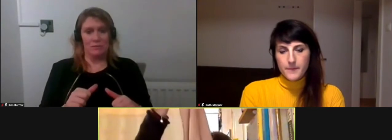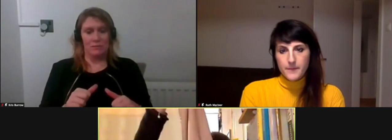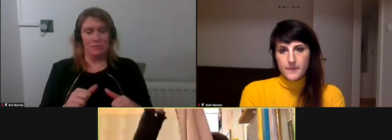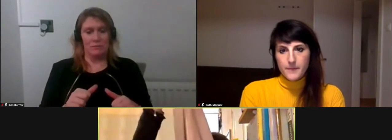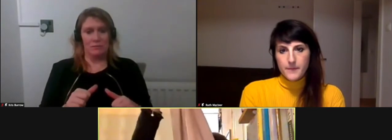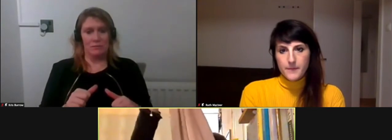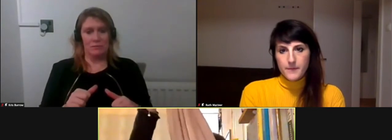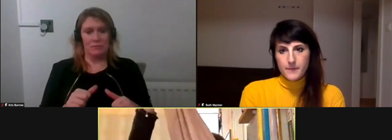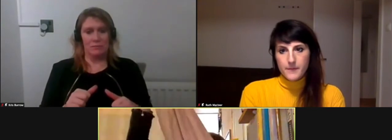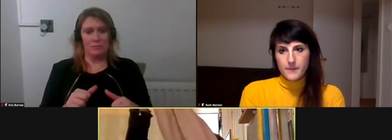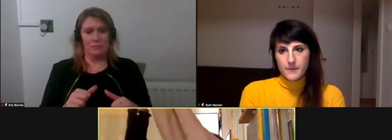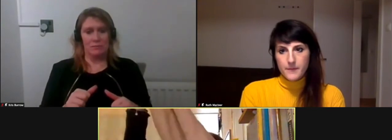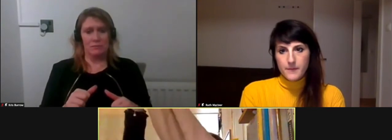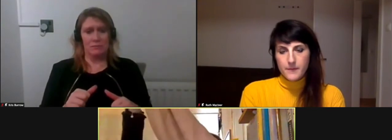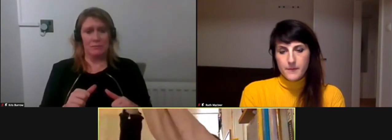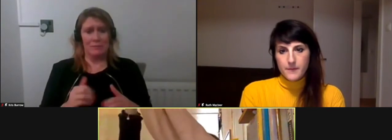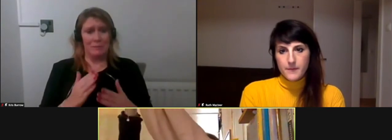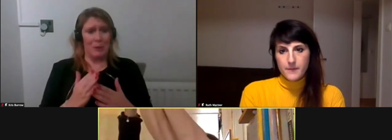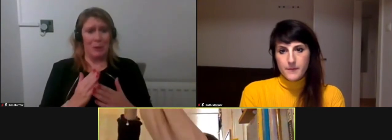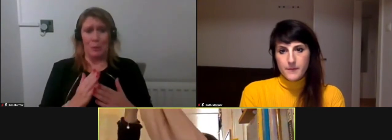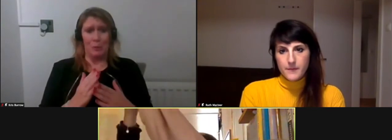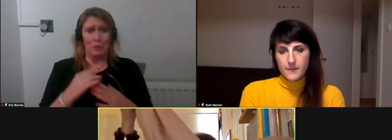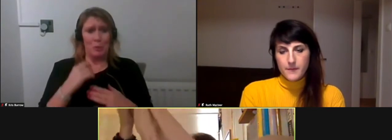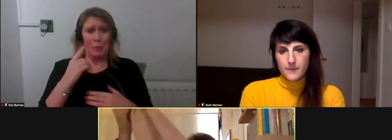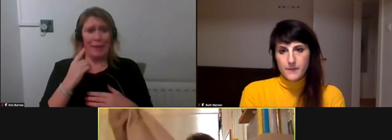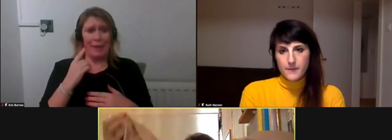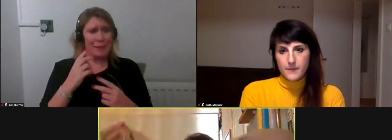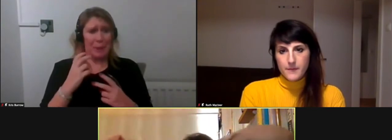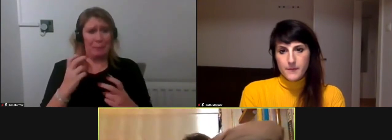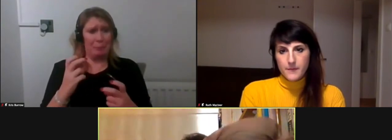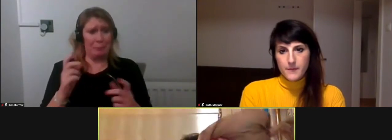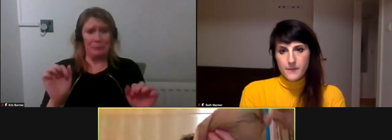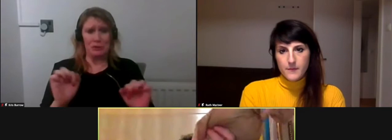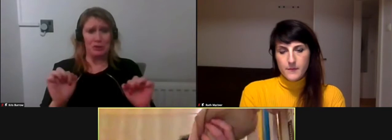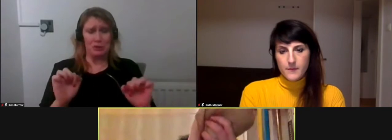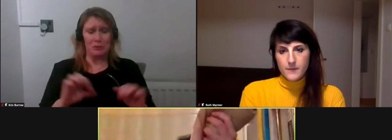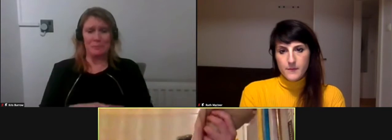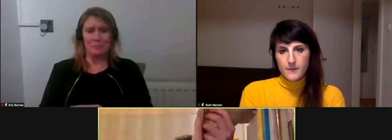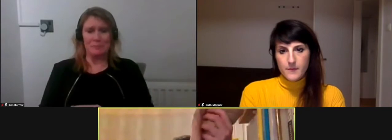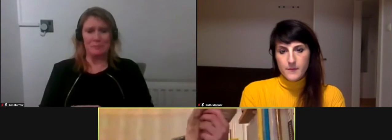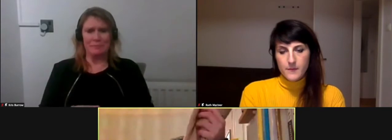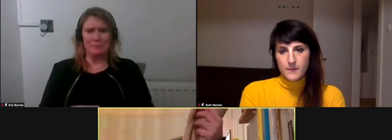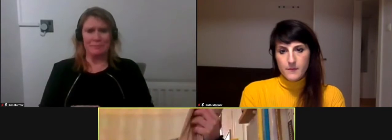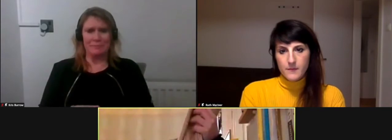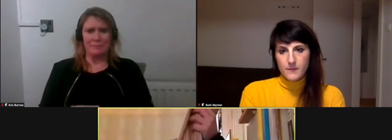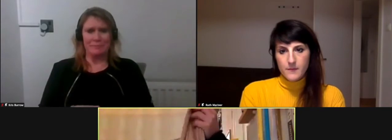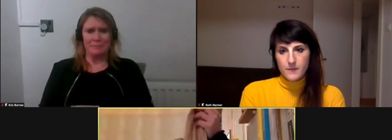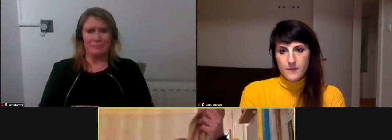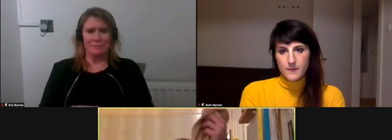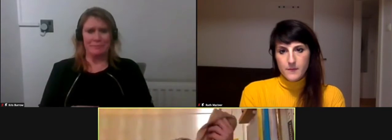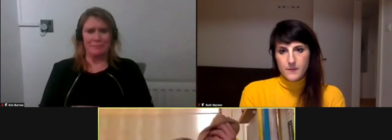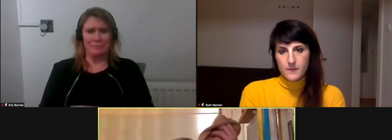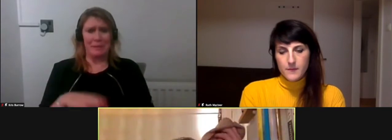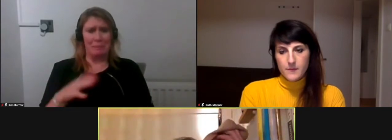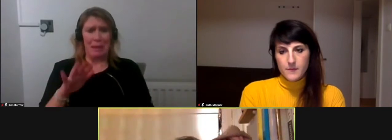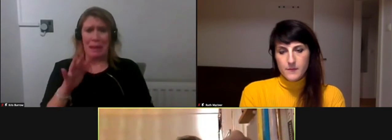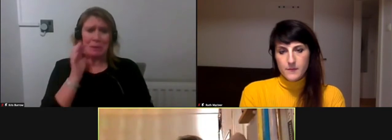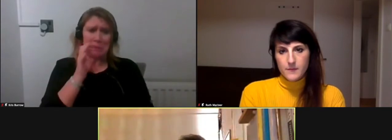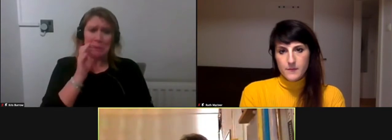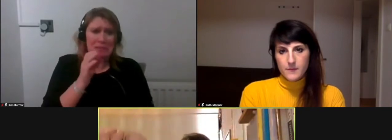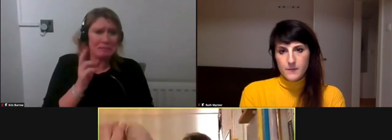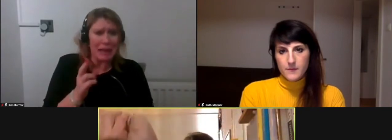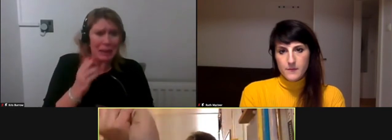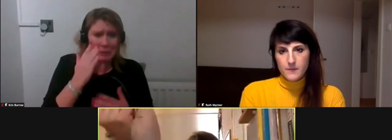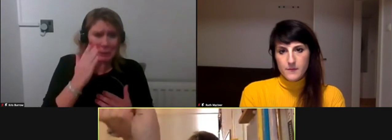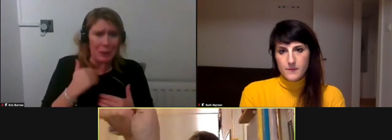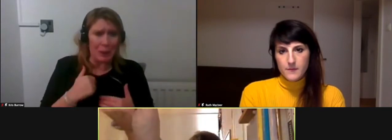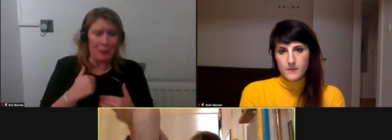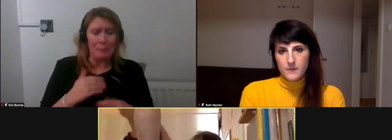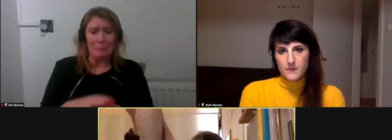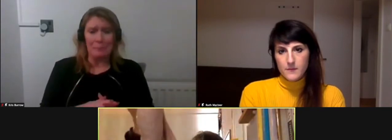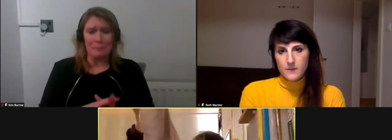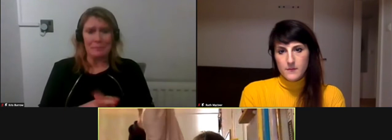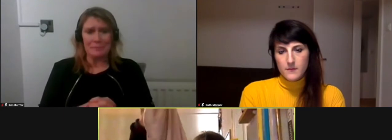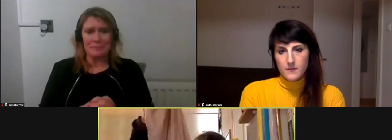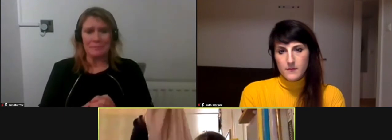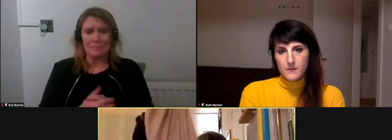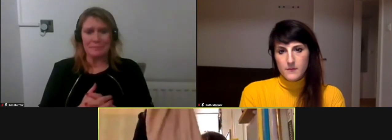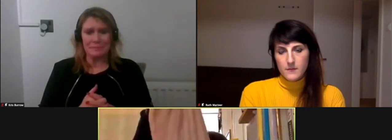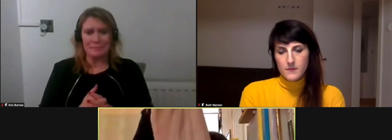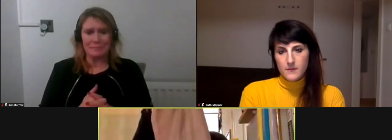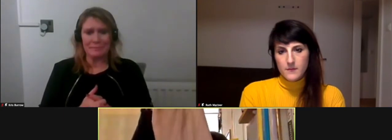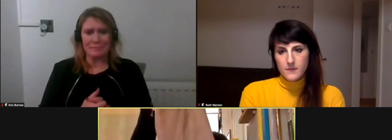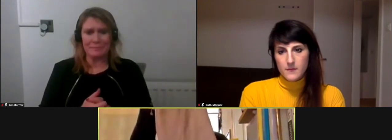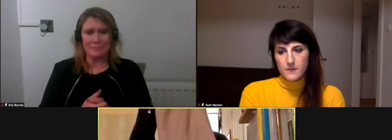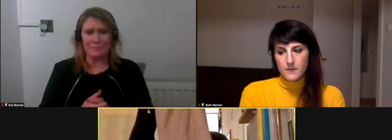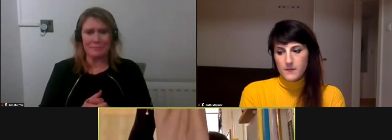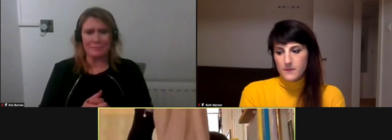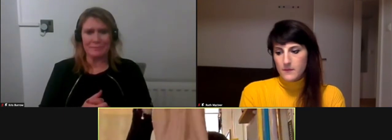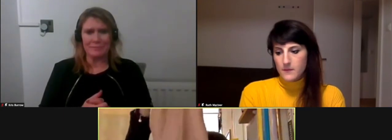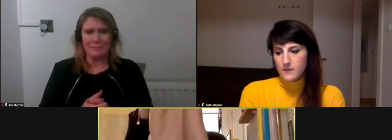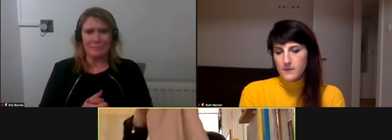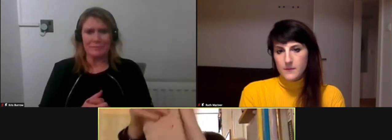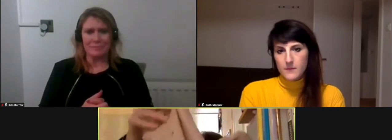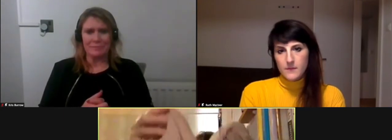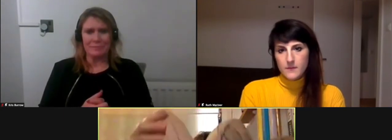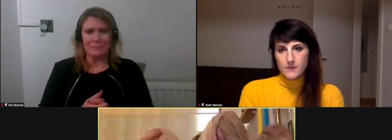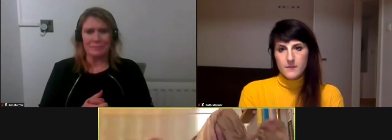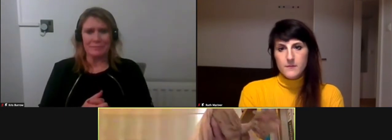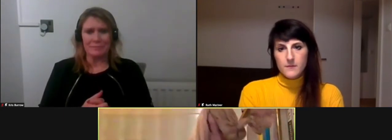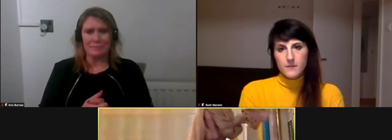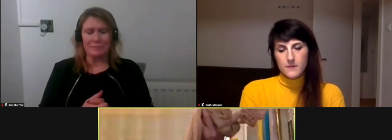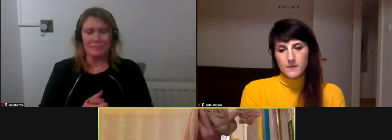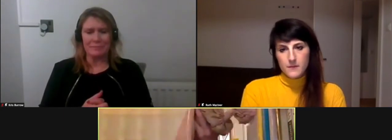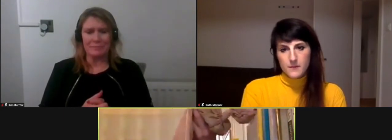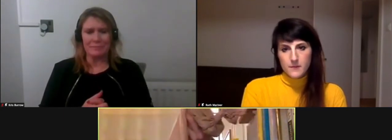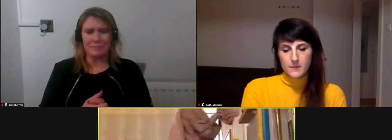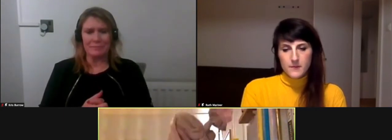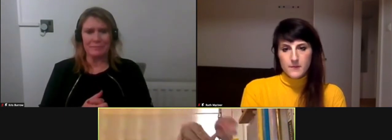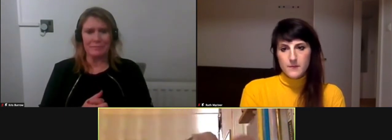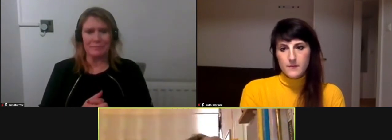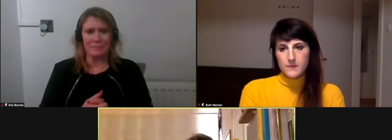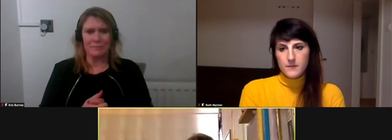of my favourite things. [sound of the sea